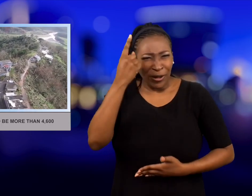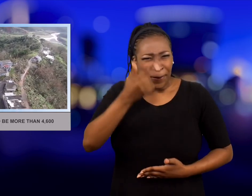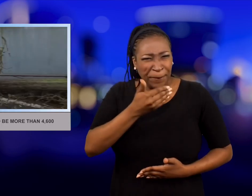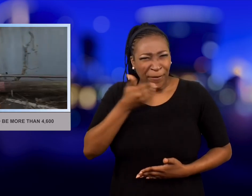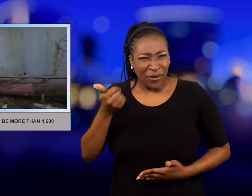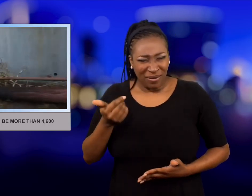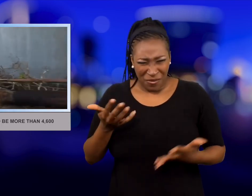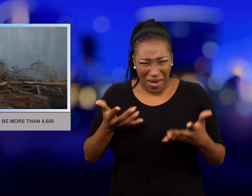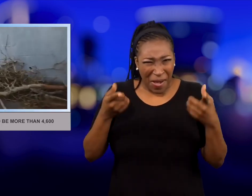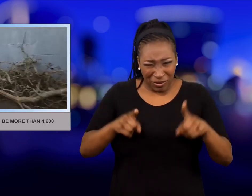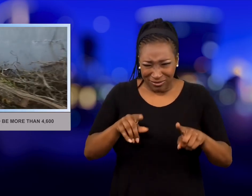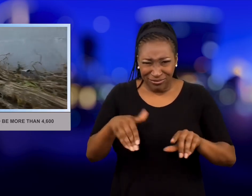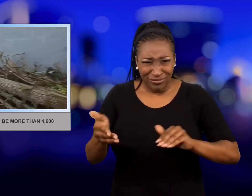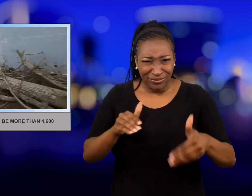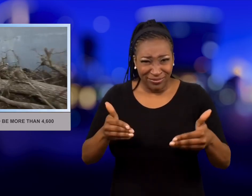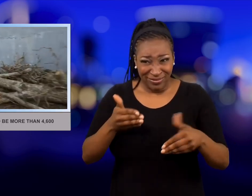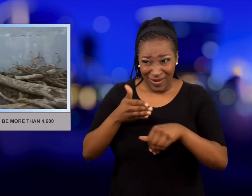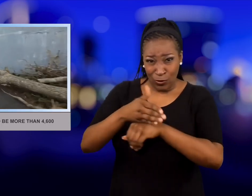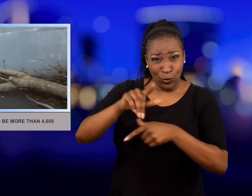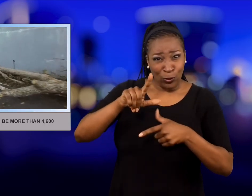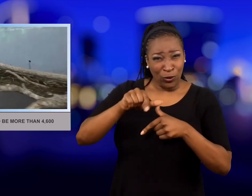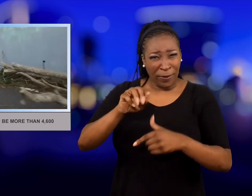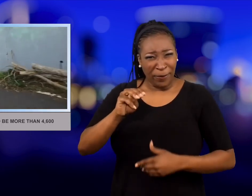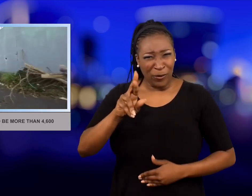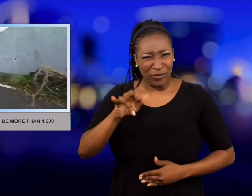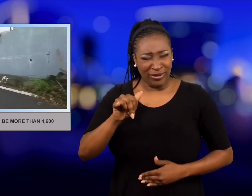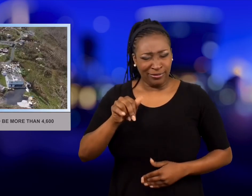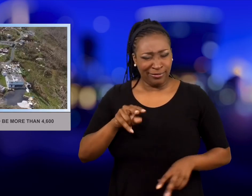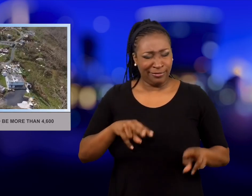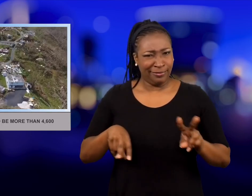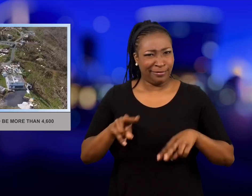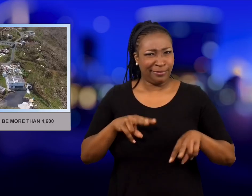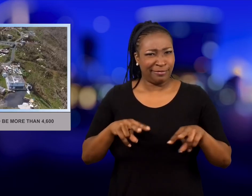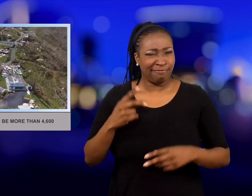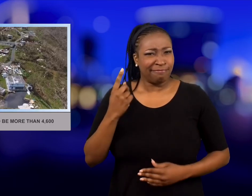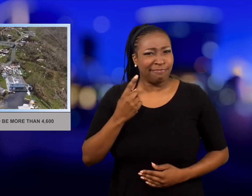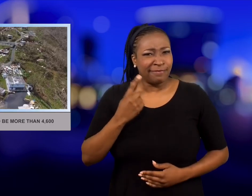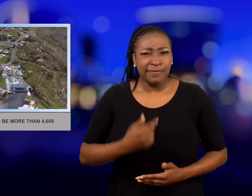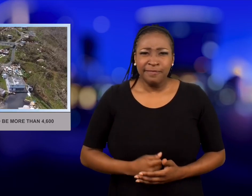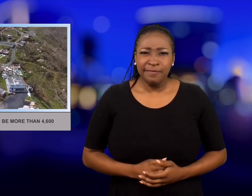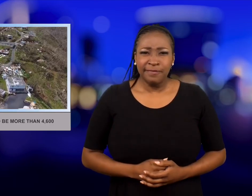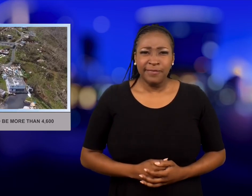happened in the deadly aftermath of Hurricane Maria.